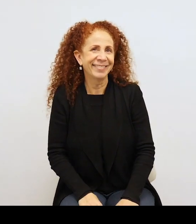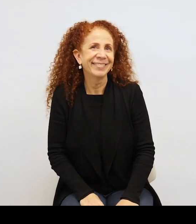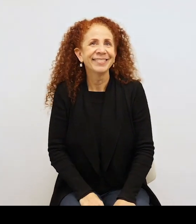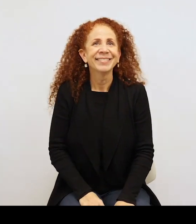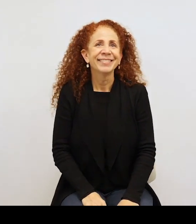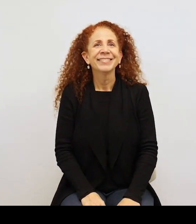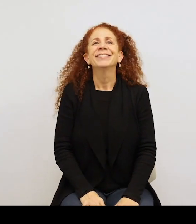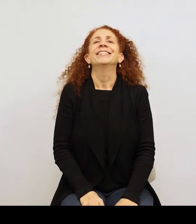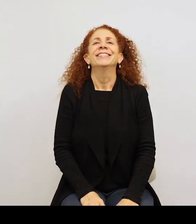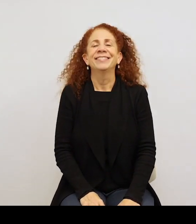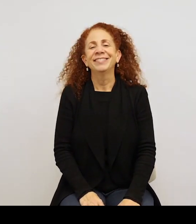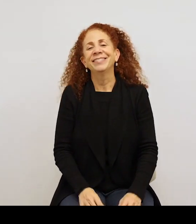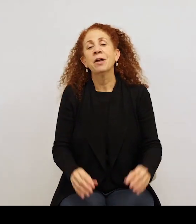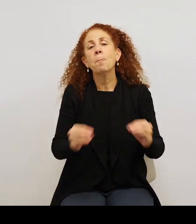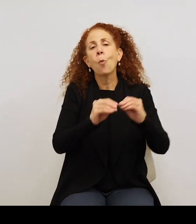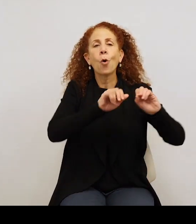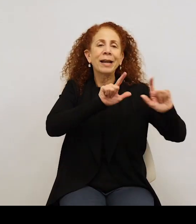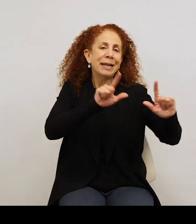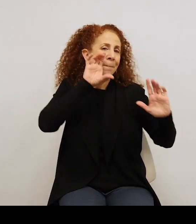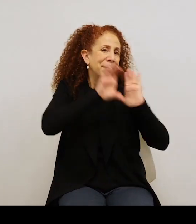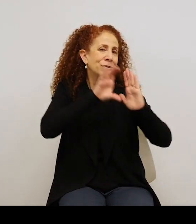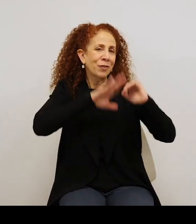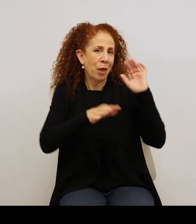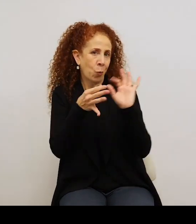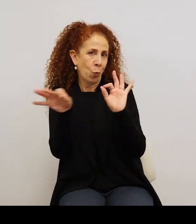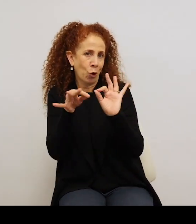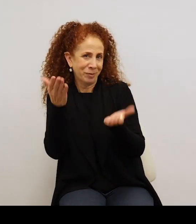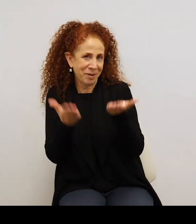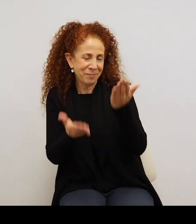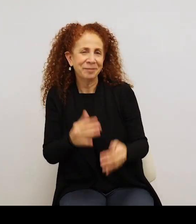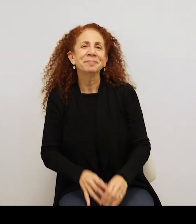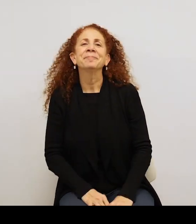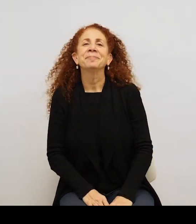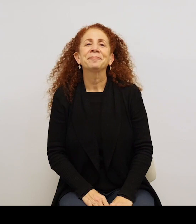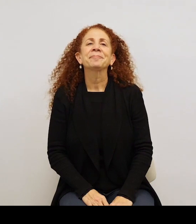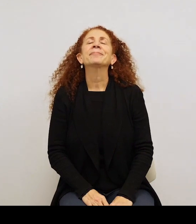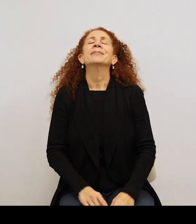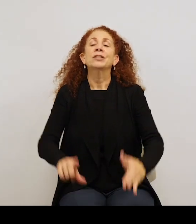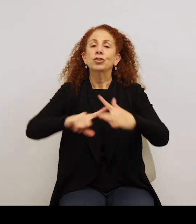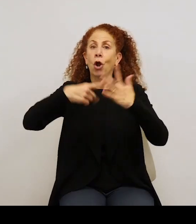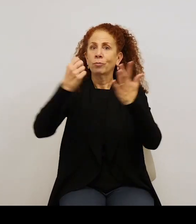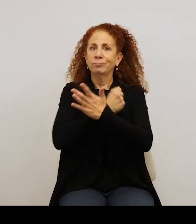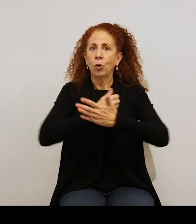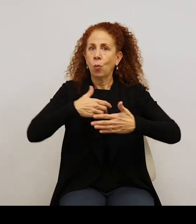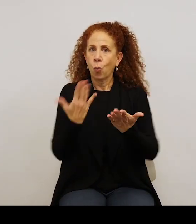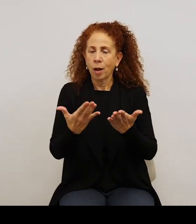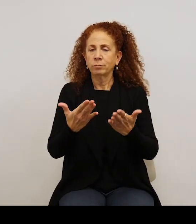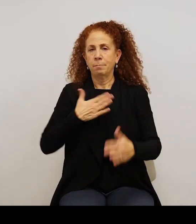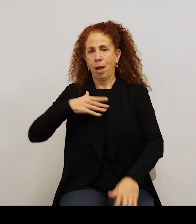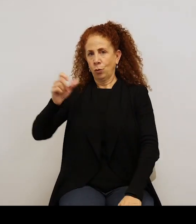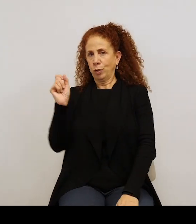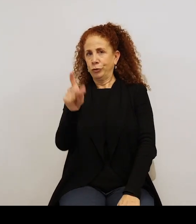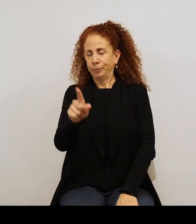more in to images than words. OK. So let's begin with the following question.